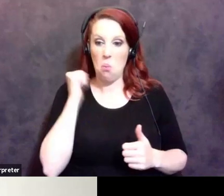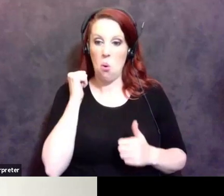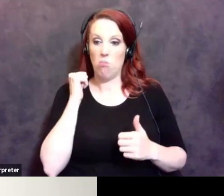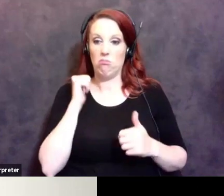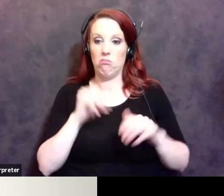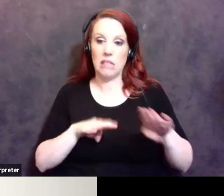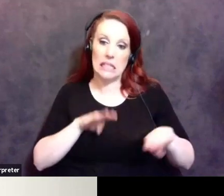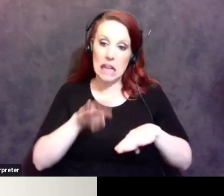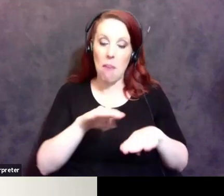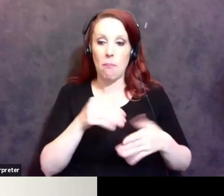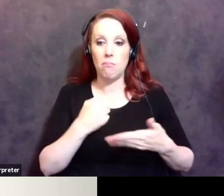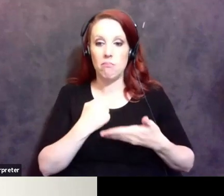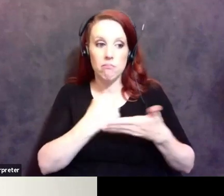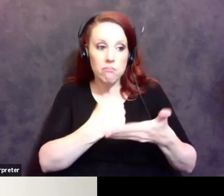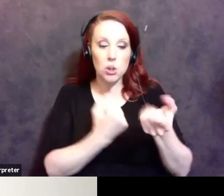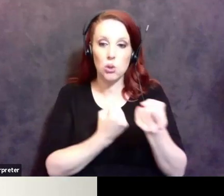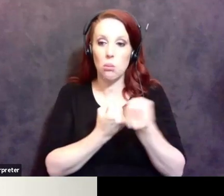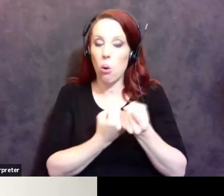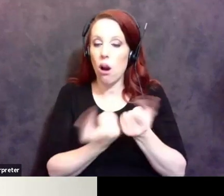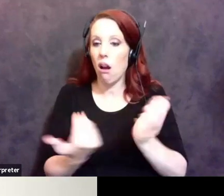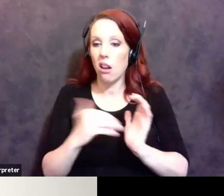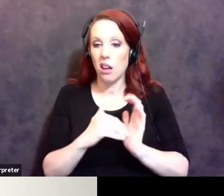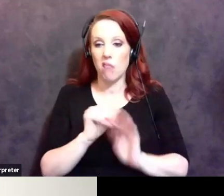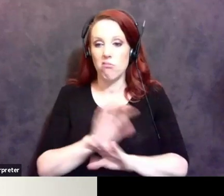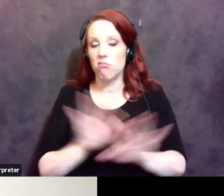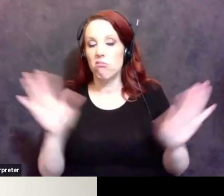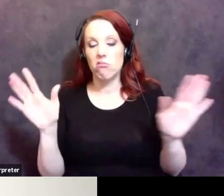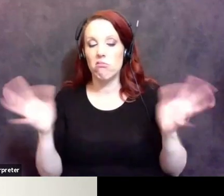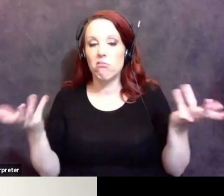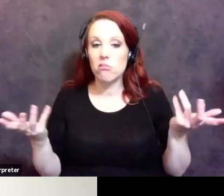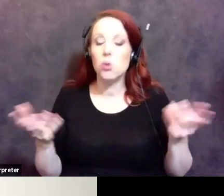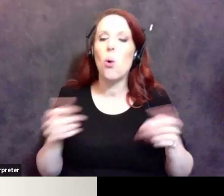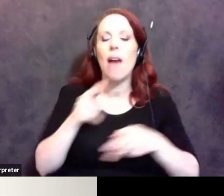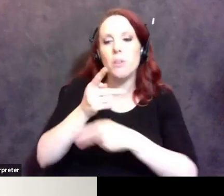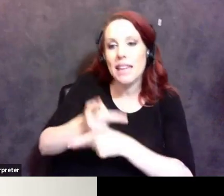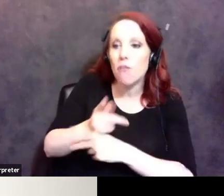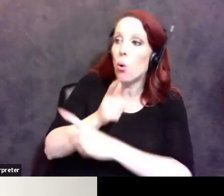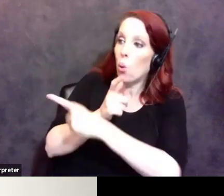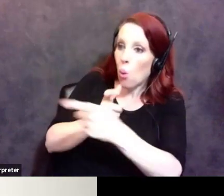we need to be really careful as people that are being advocates, who are advocates and